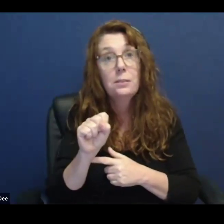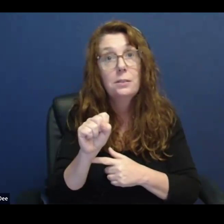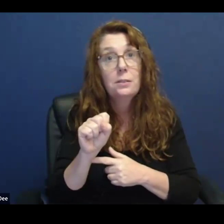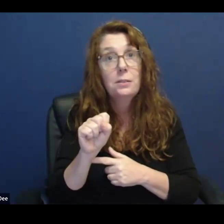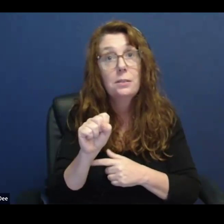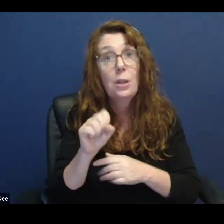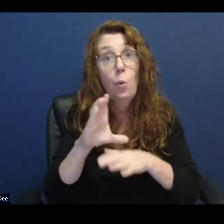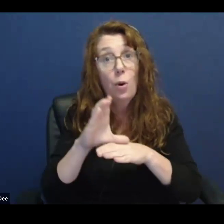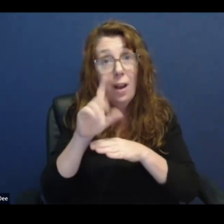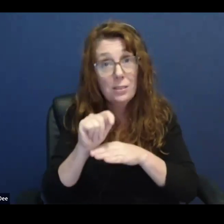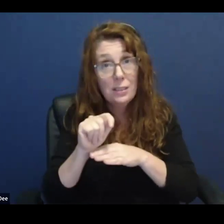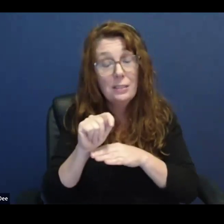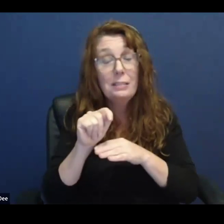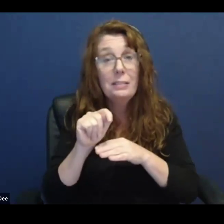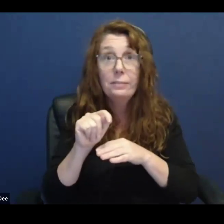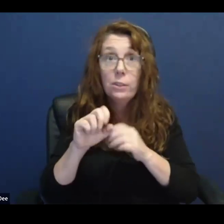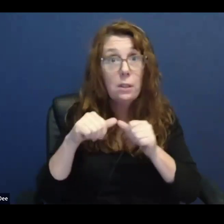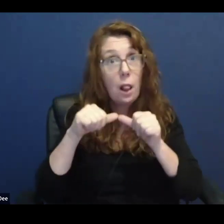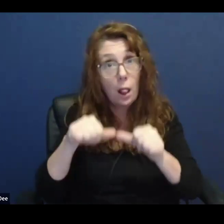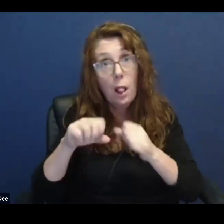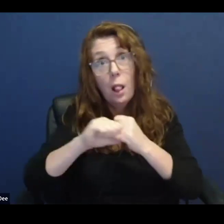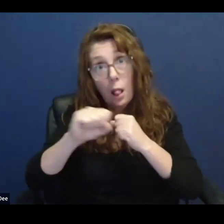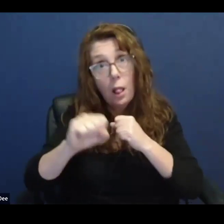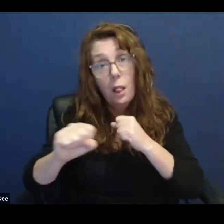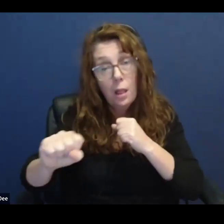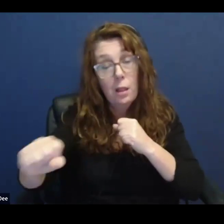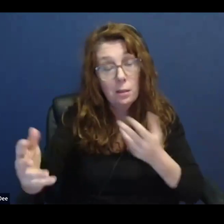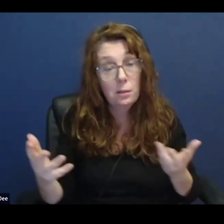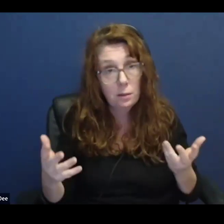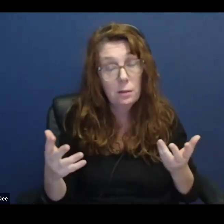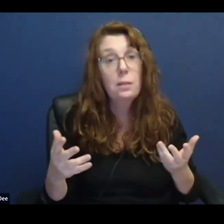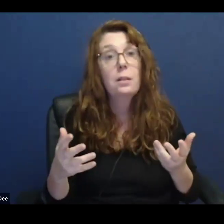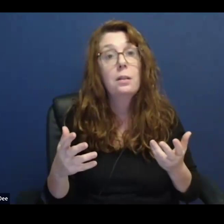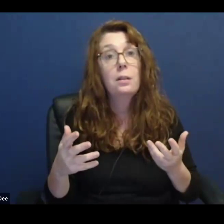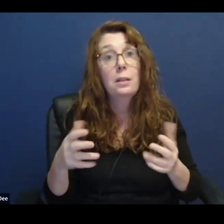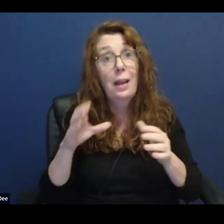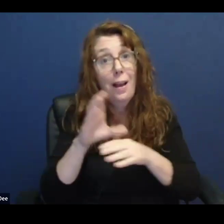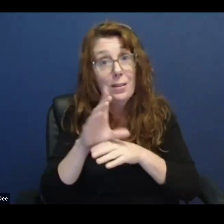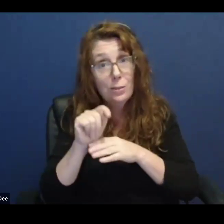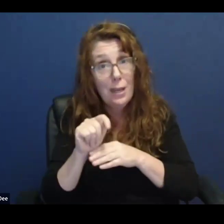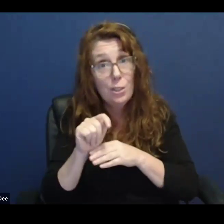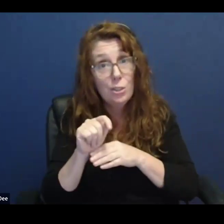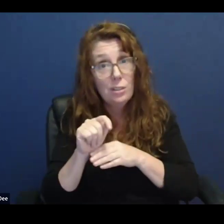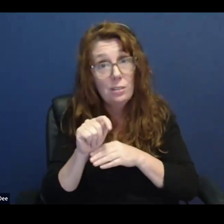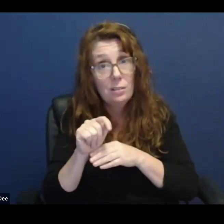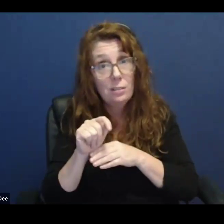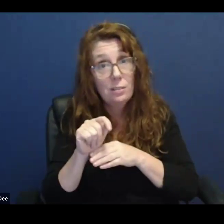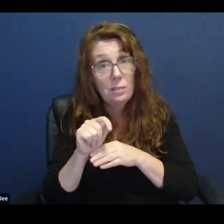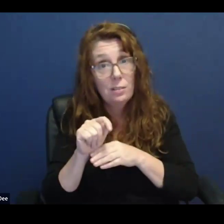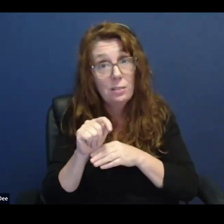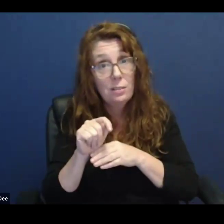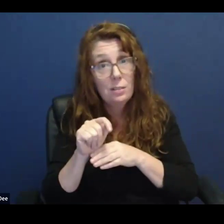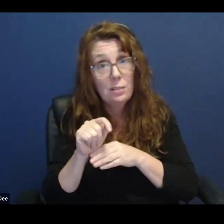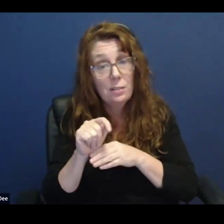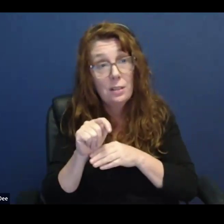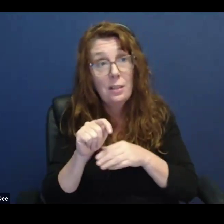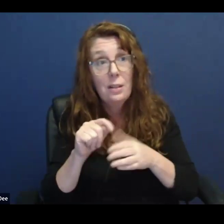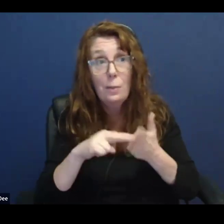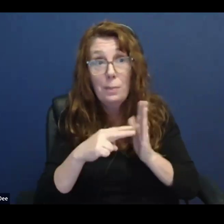on seemingly forever. And that consultation could depend on getting a response from all potential